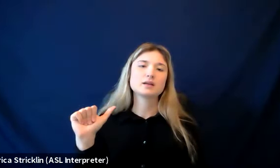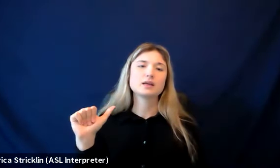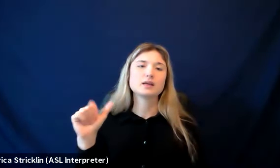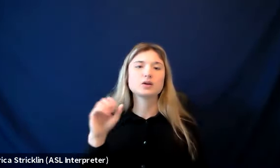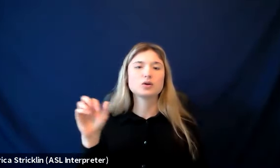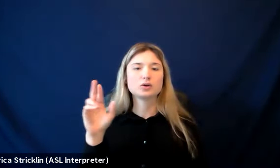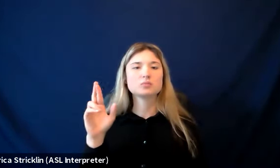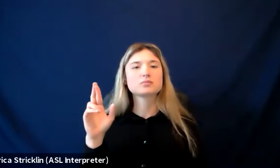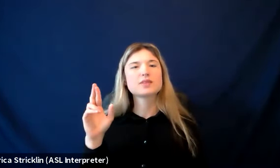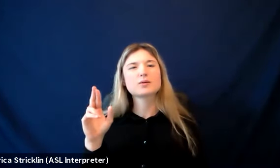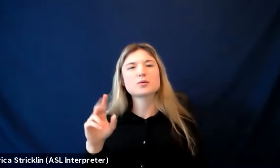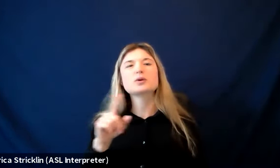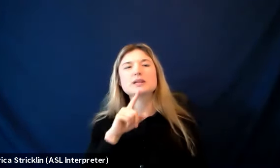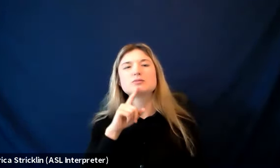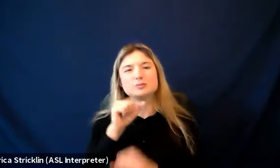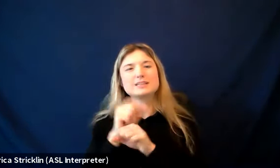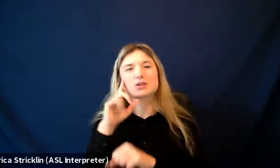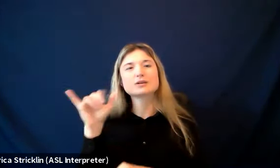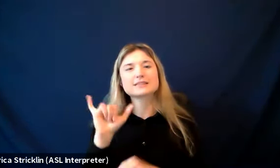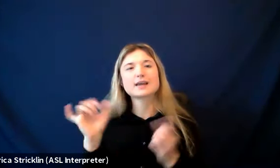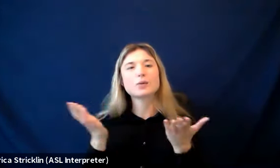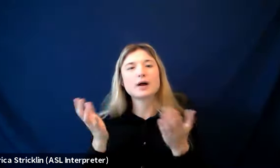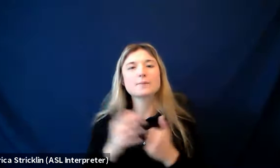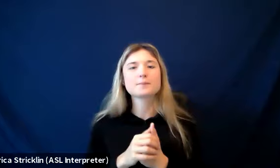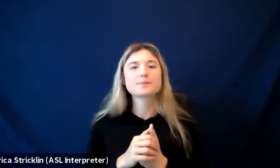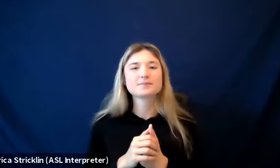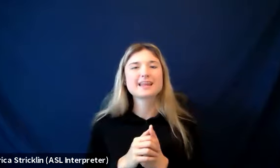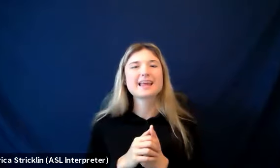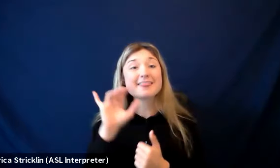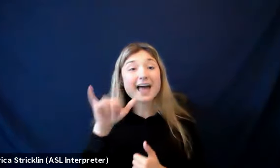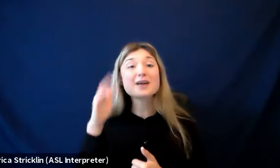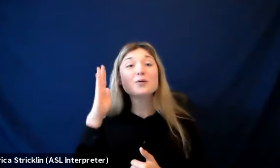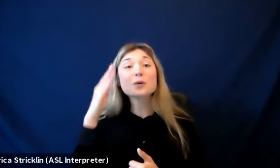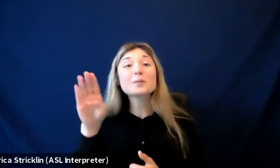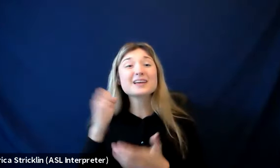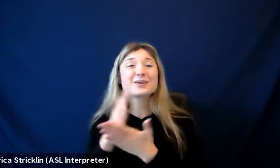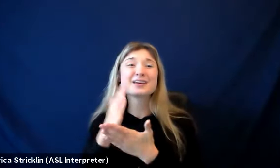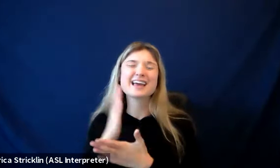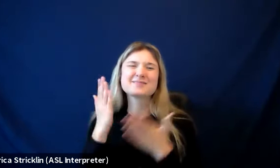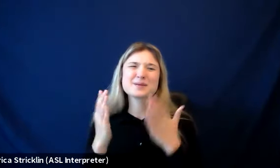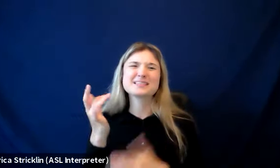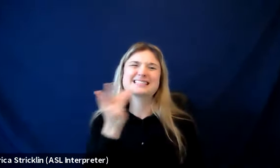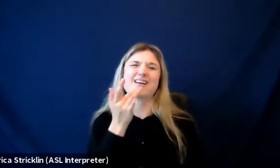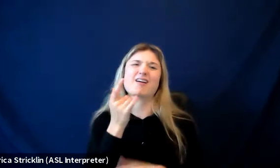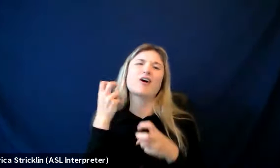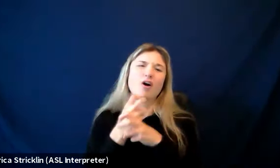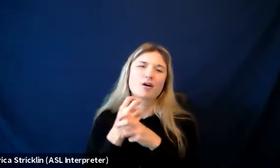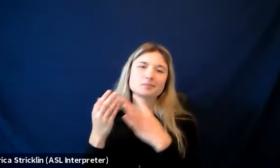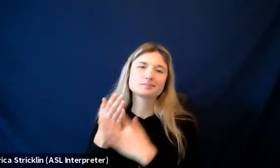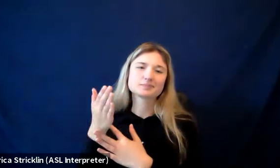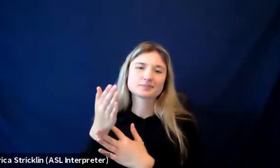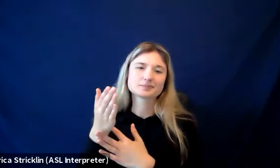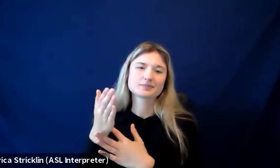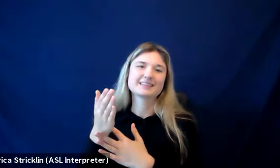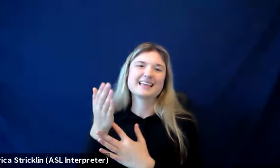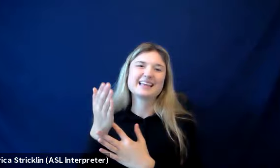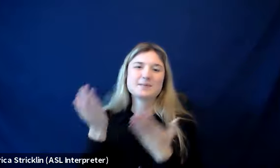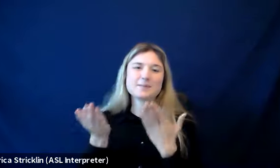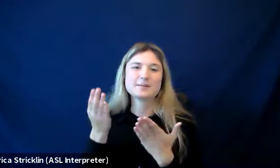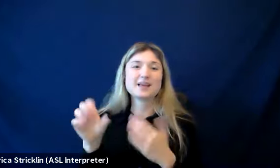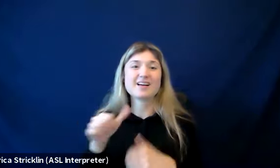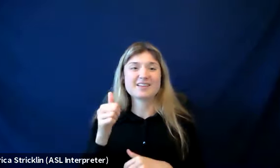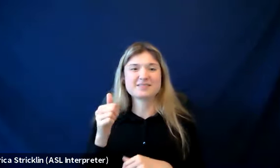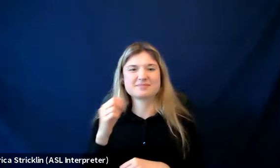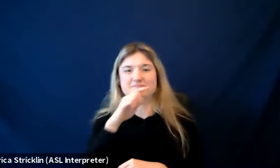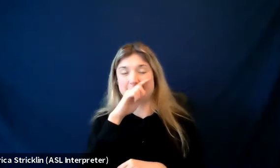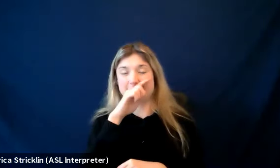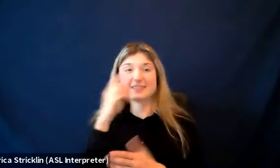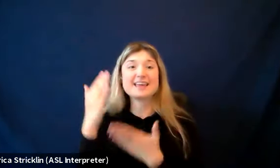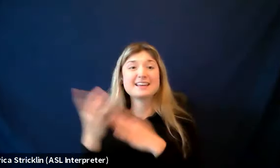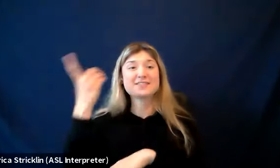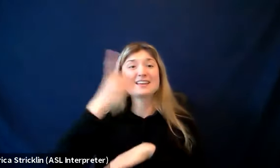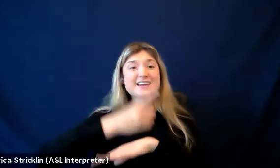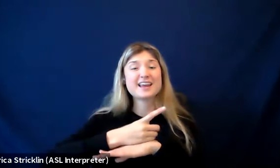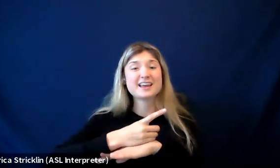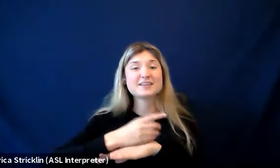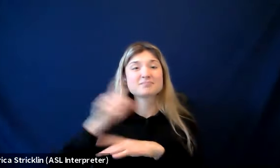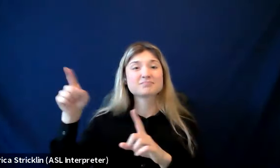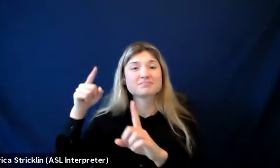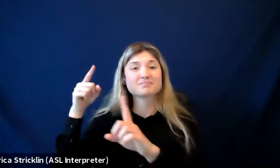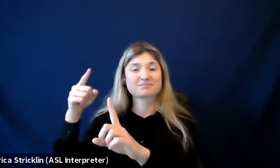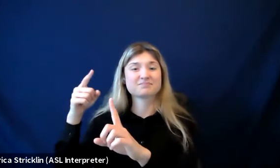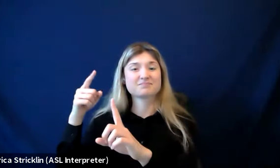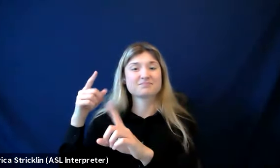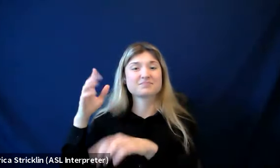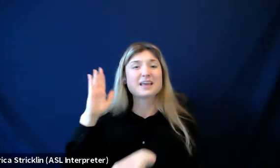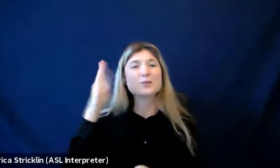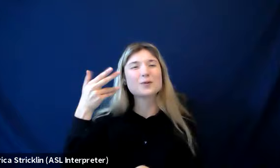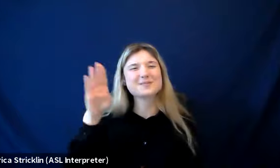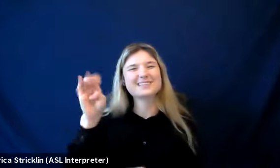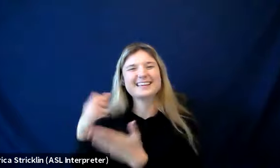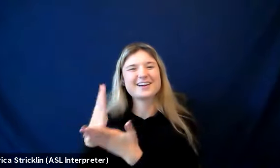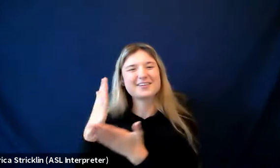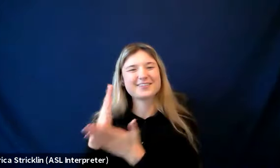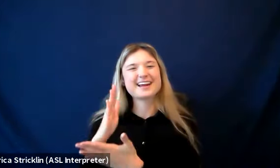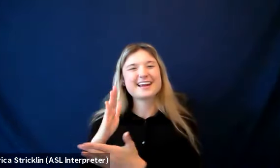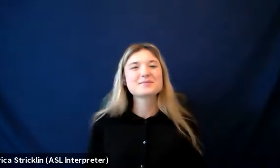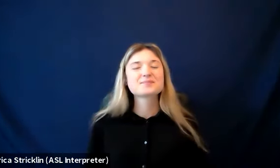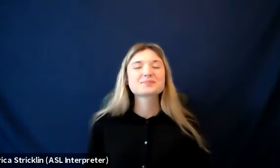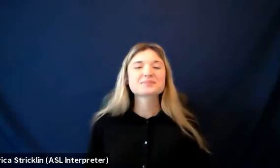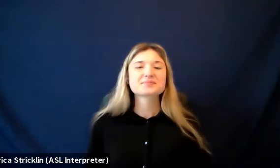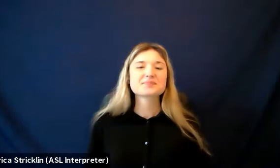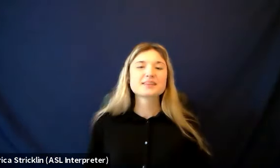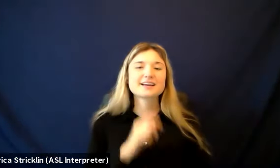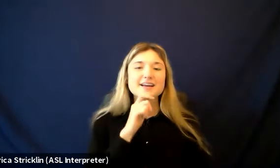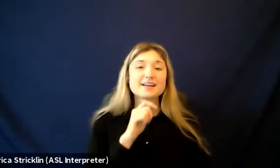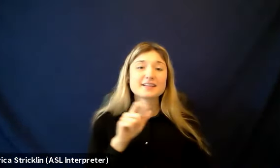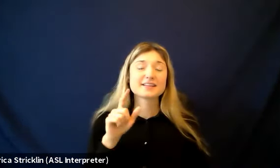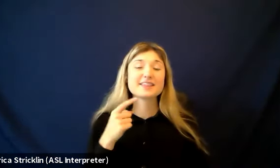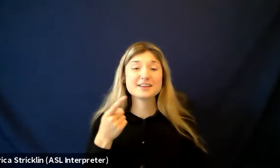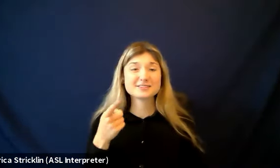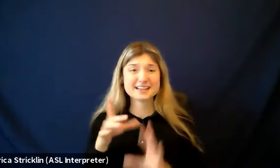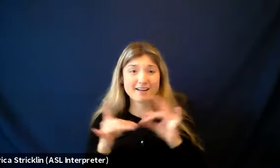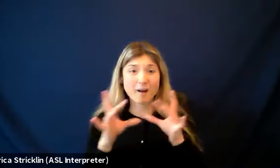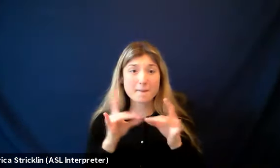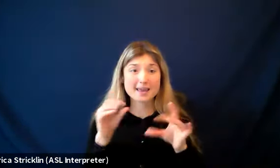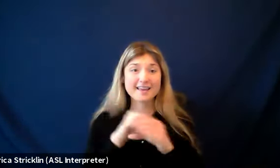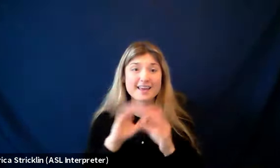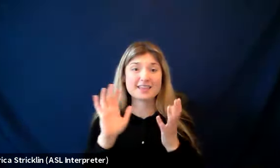reality of it, and that it's going to be okay. It may suck along the way and it may be harder than other people share knees, but at the end of the day, it will likely will be our high note, most likely, there's a comment in the chat question chat that